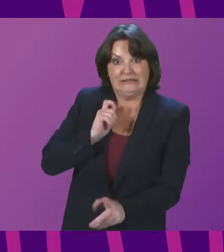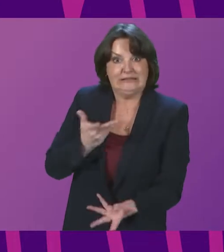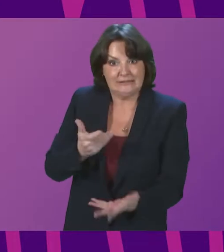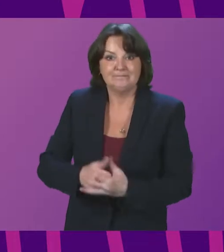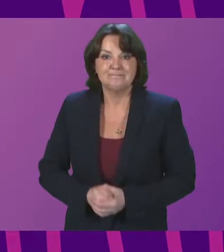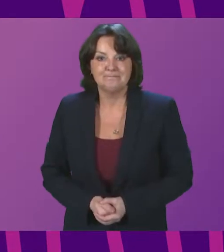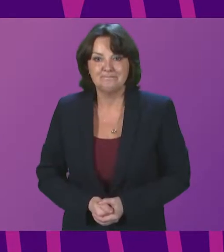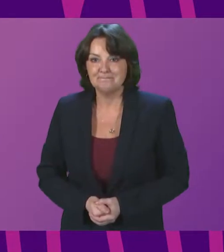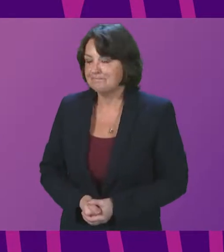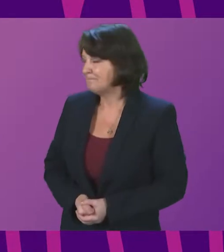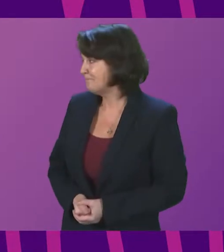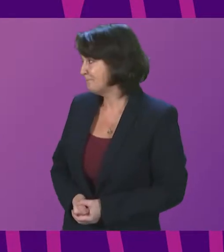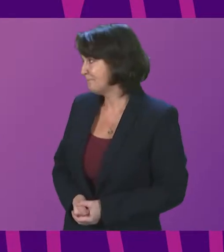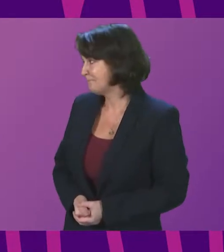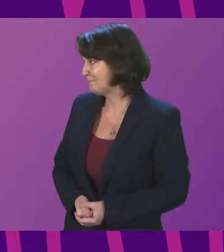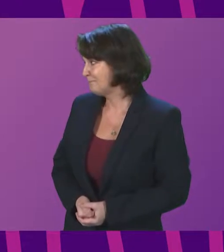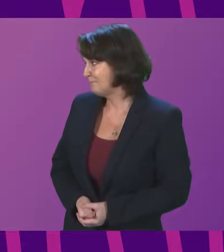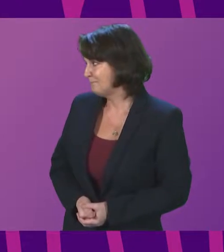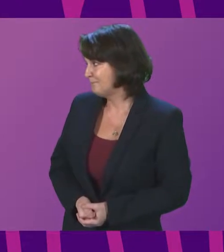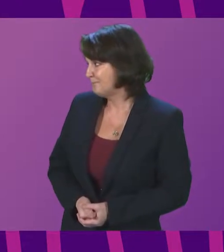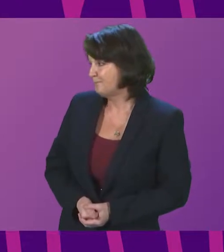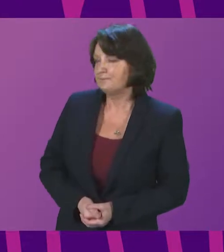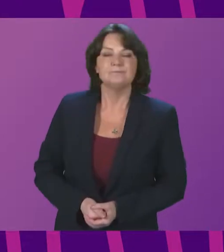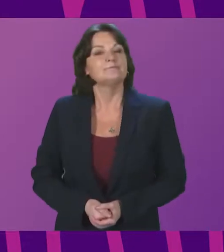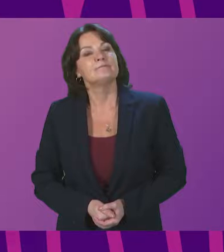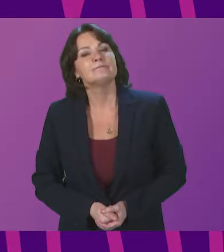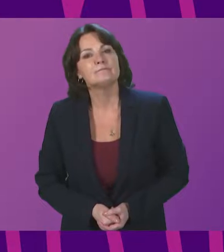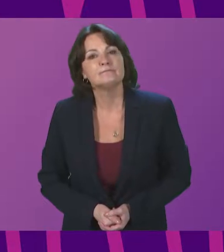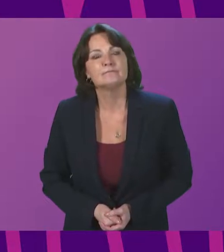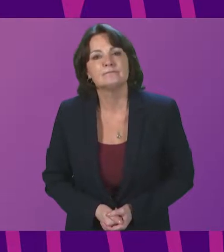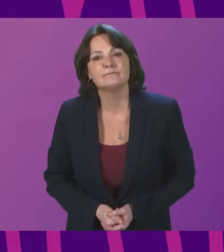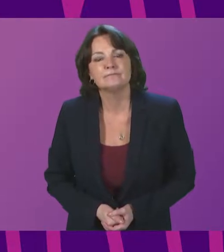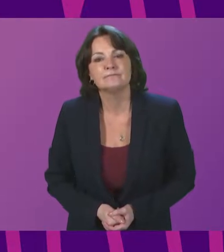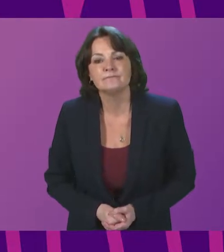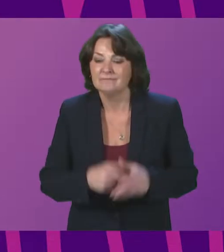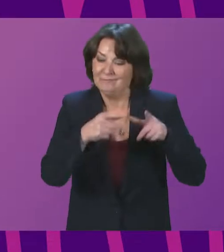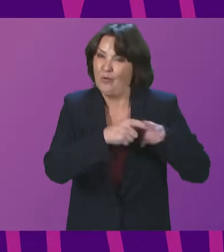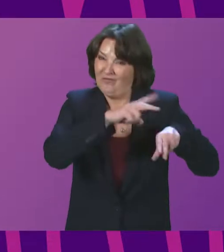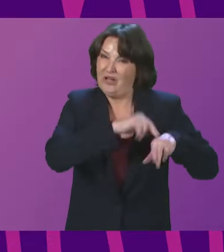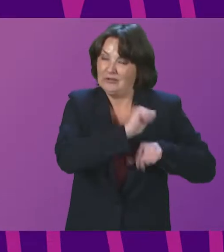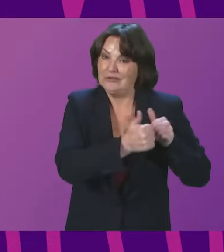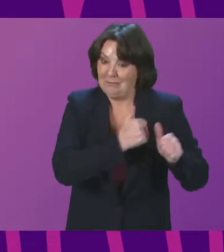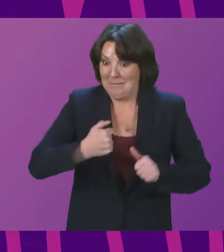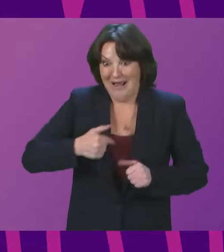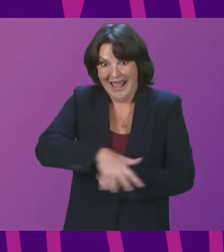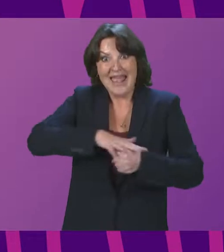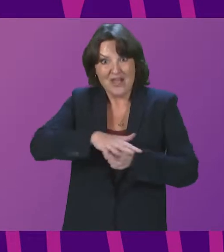facing redundancy. Dawnfresh is in my constituency.